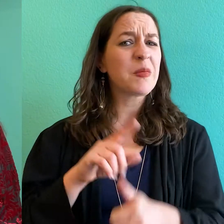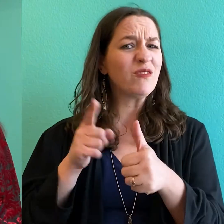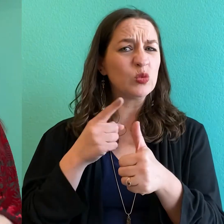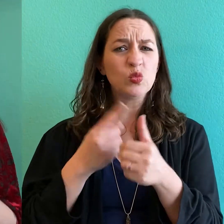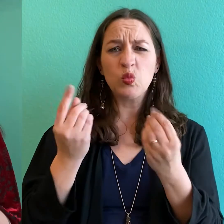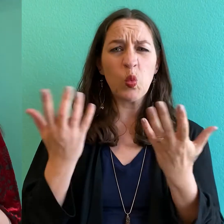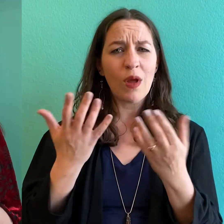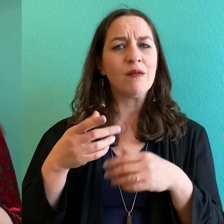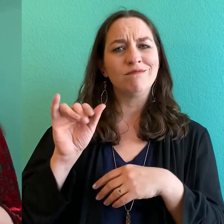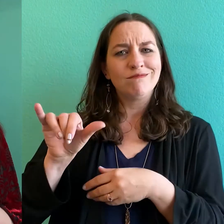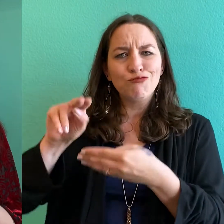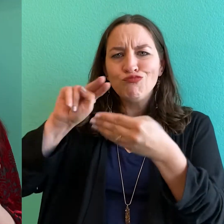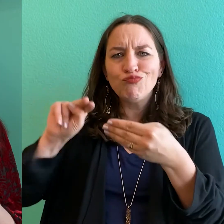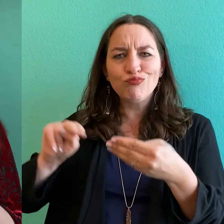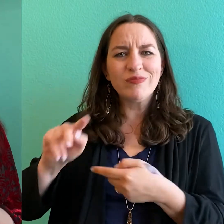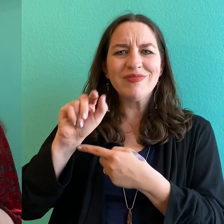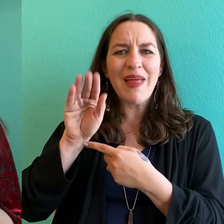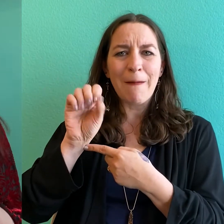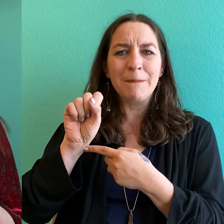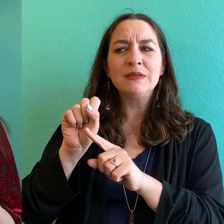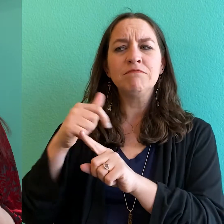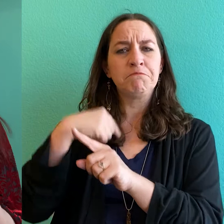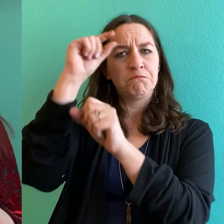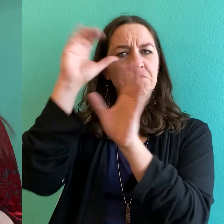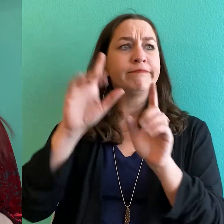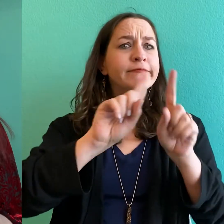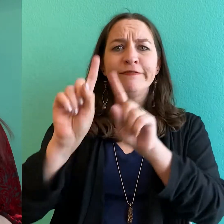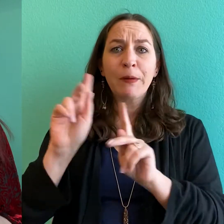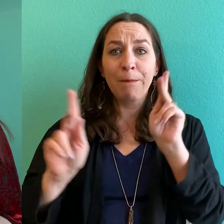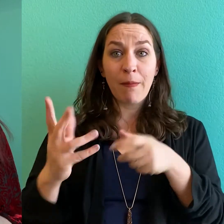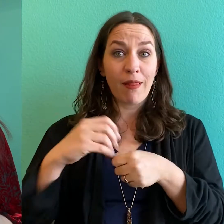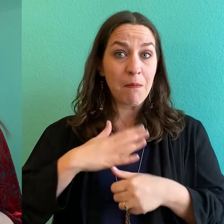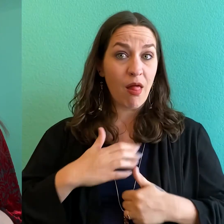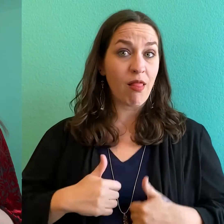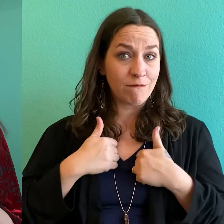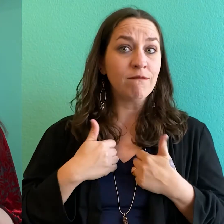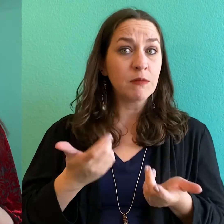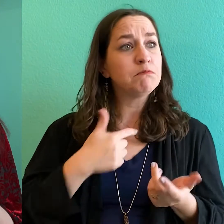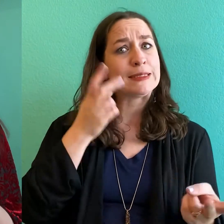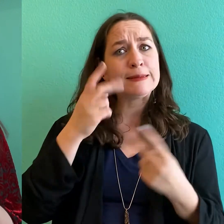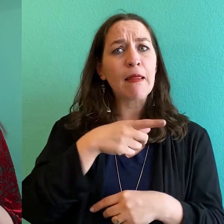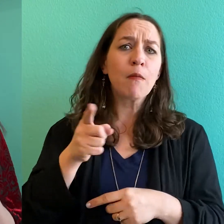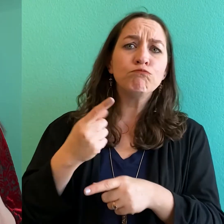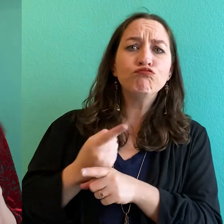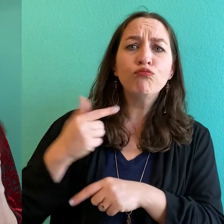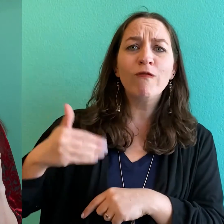The first thing I'm going to do is use these little tabs to think of all the different people that I have in my life that I see on a regular basis.